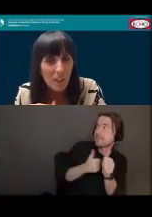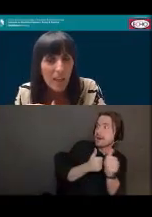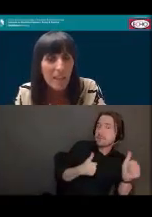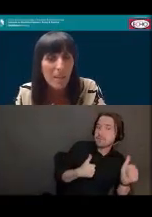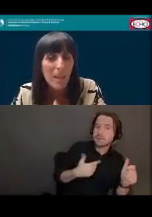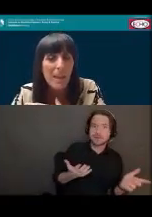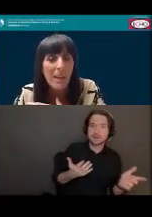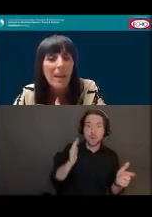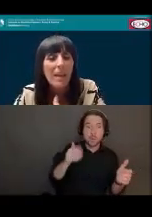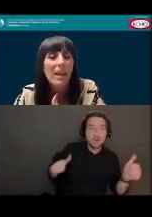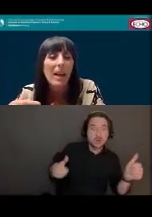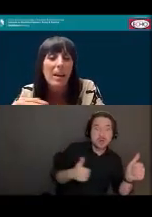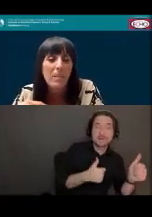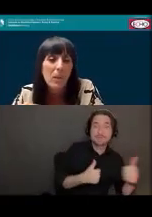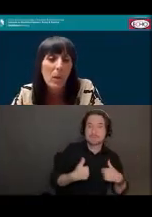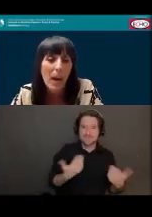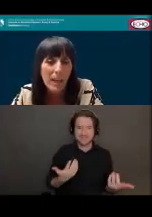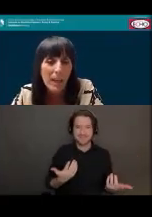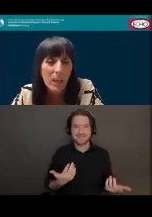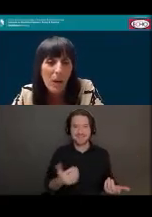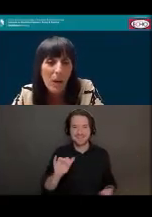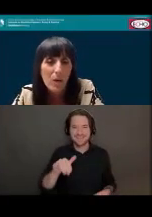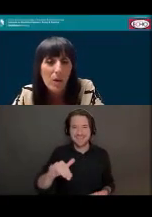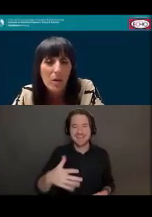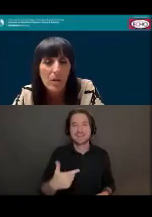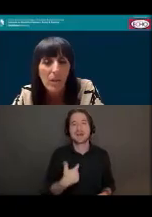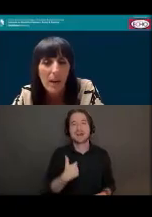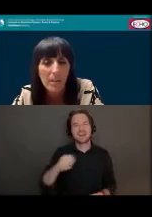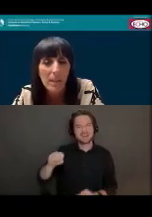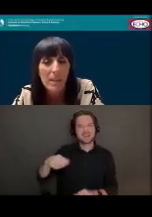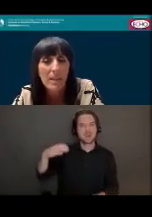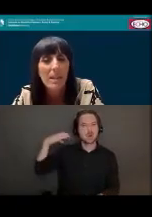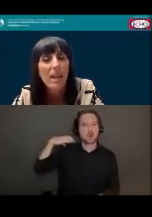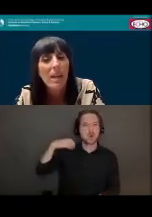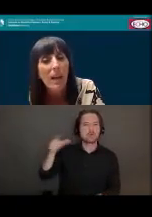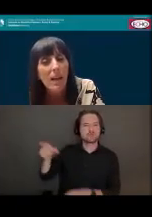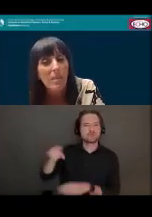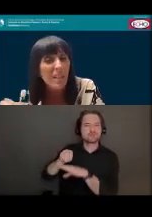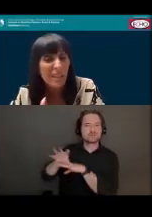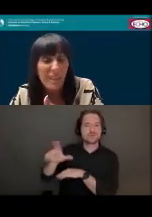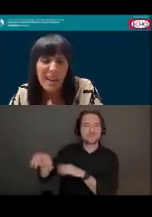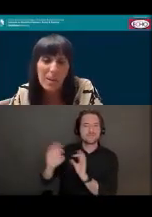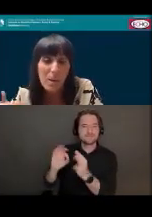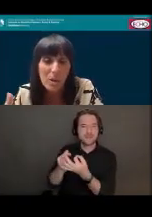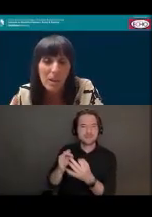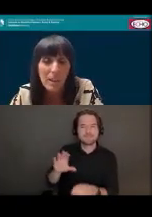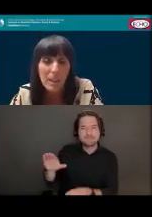chase me? So I can coach those families to stay emotionally